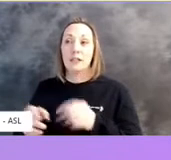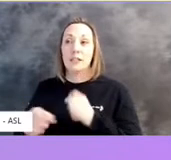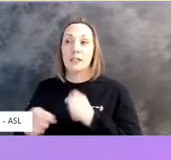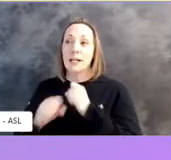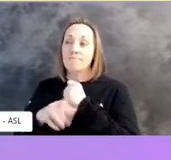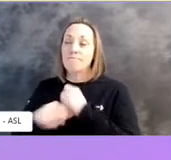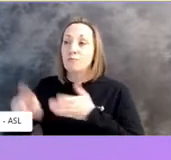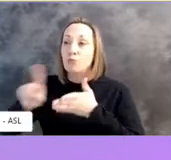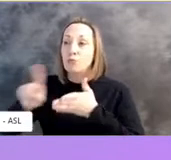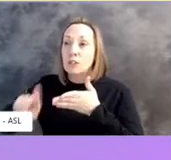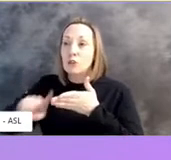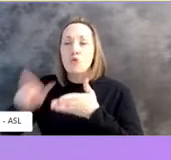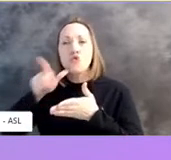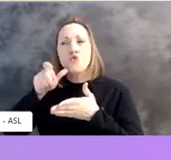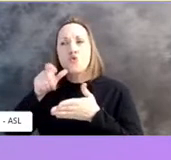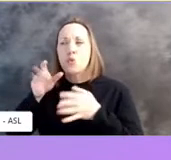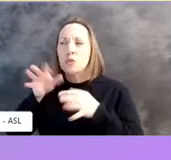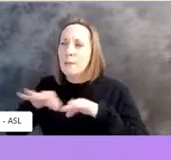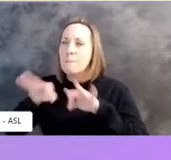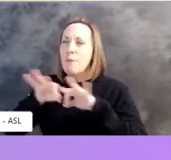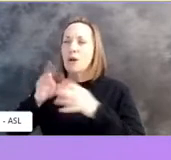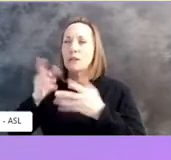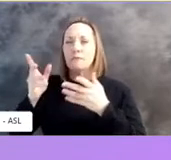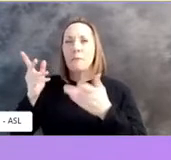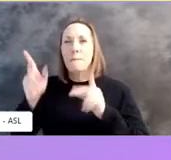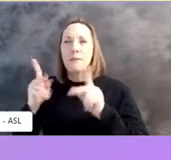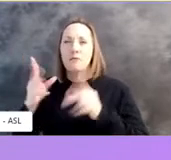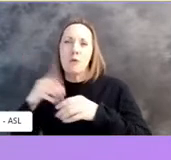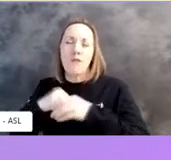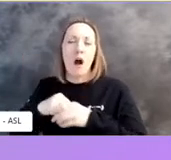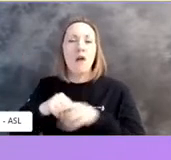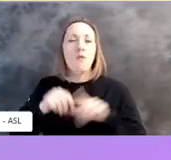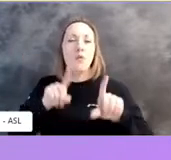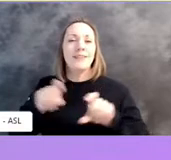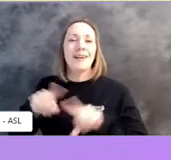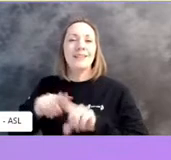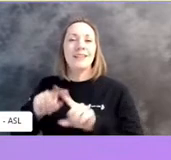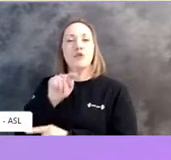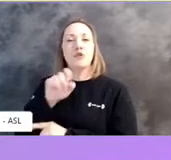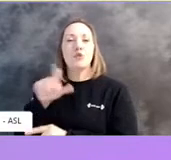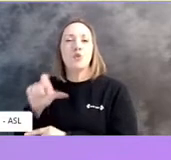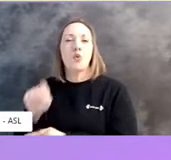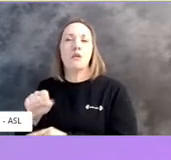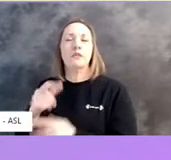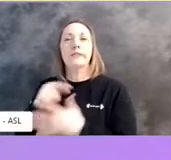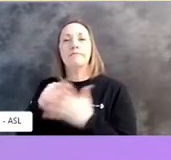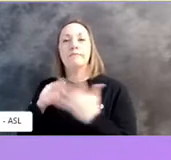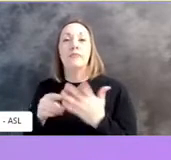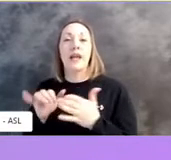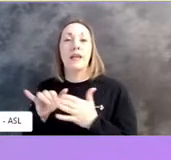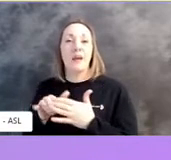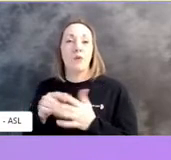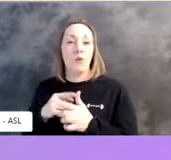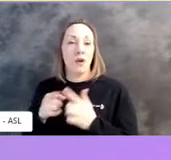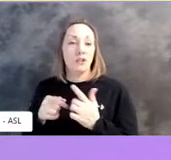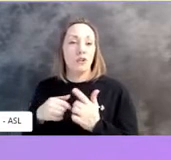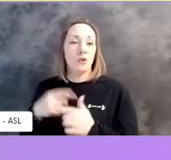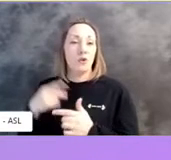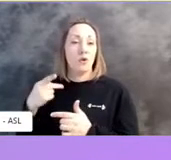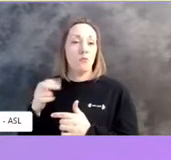provided all the data. We spent quite a lot of time setting up the moderate monitoring methodology. of